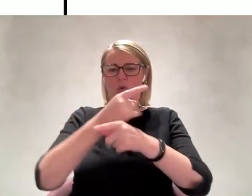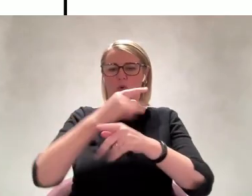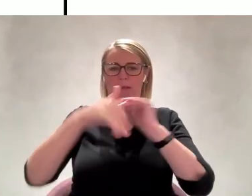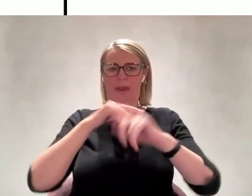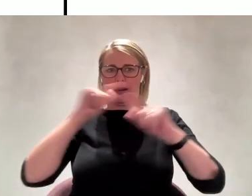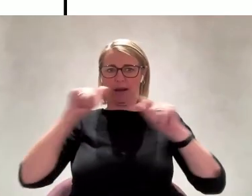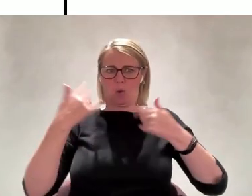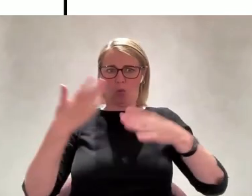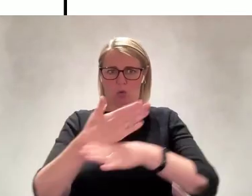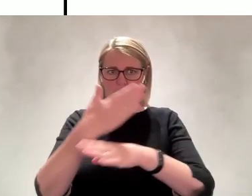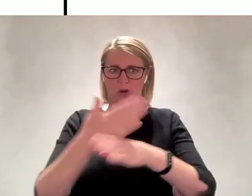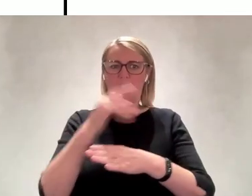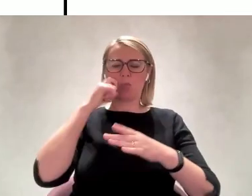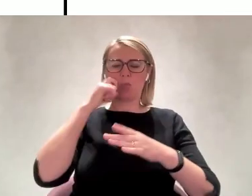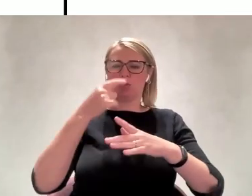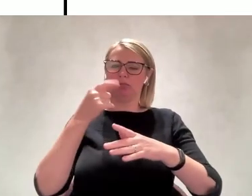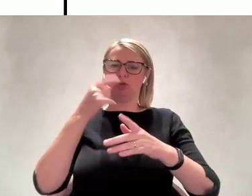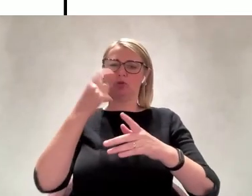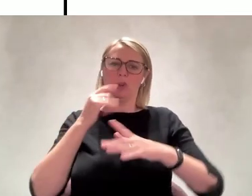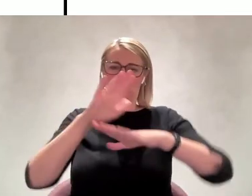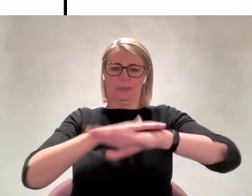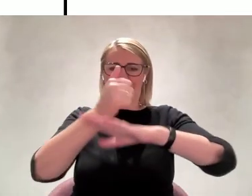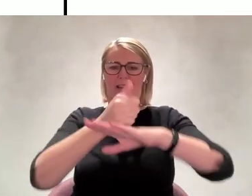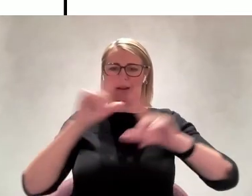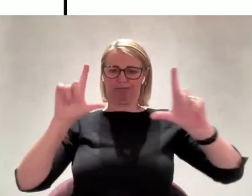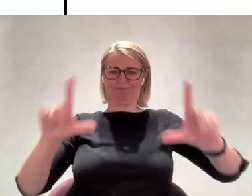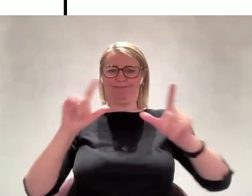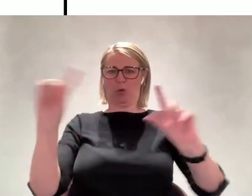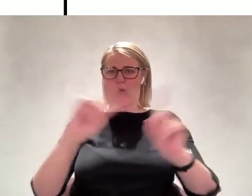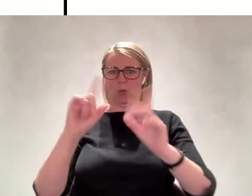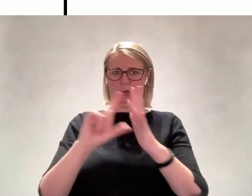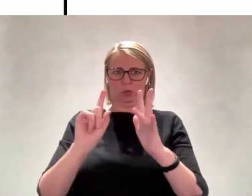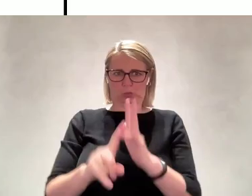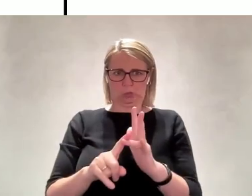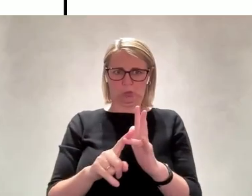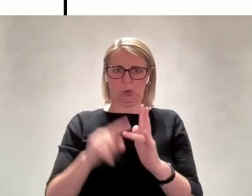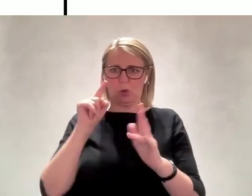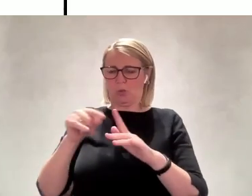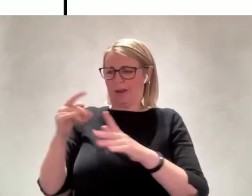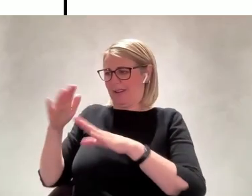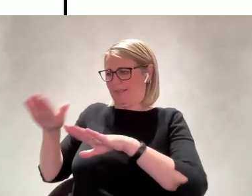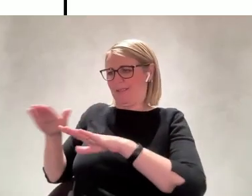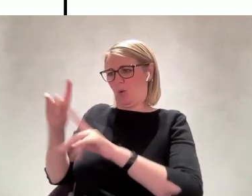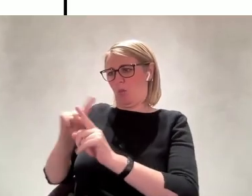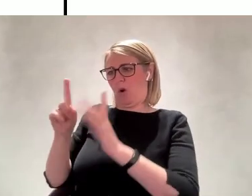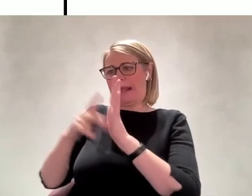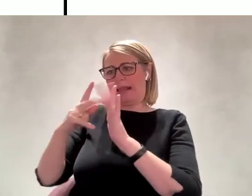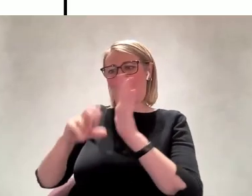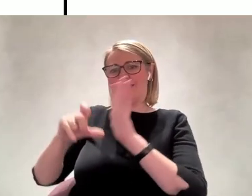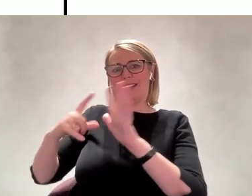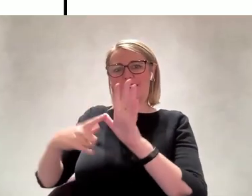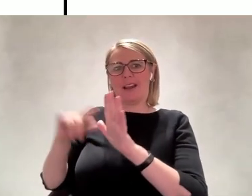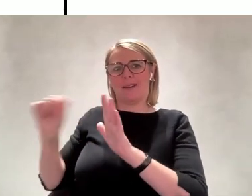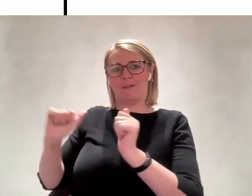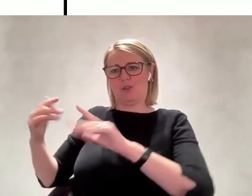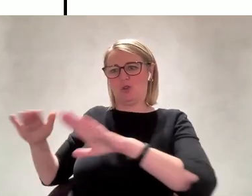And to be honest, this probably covers some of the content that Linda's already covered off on in relation to opportunities